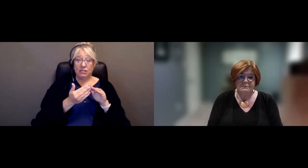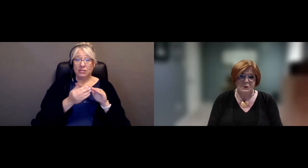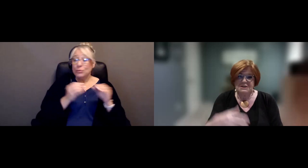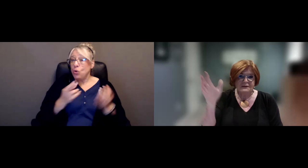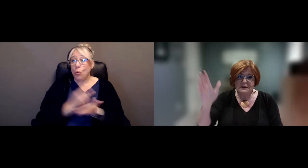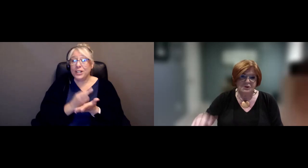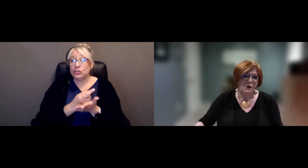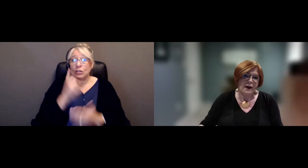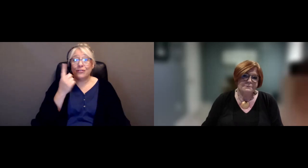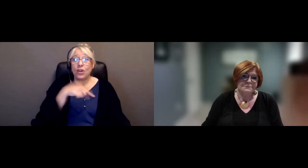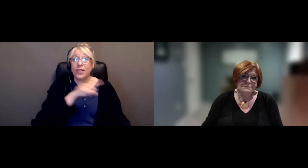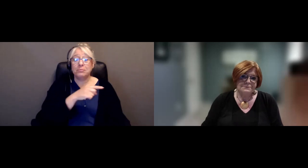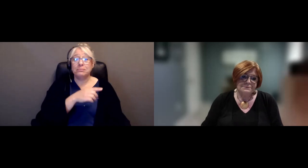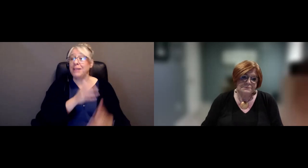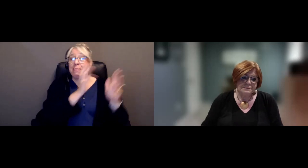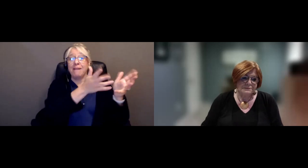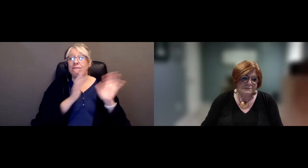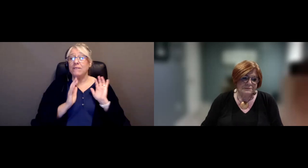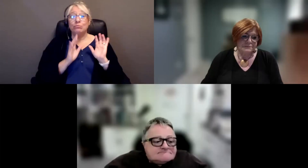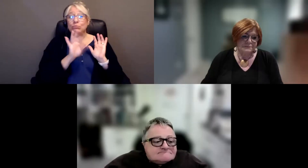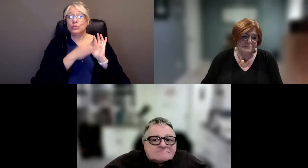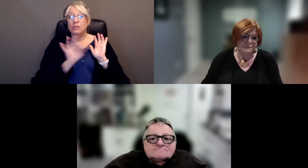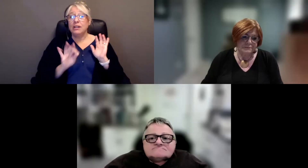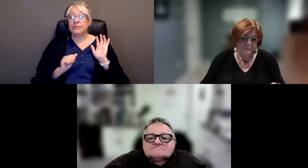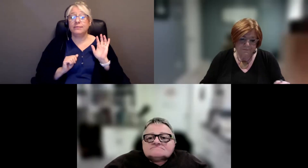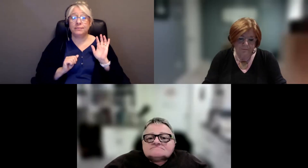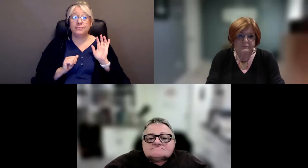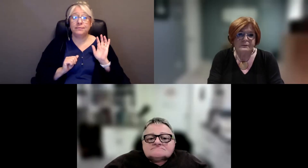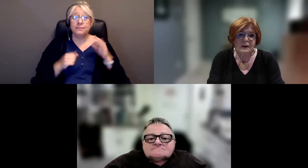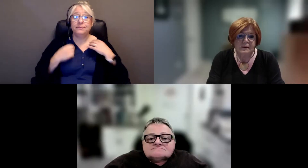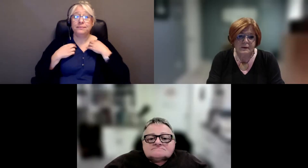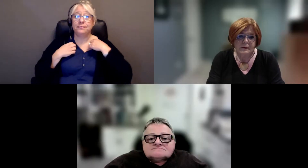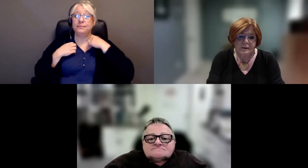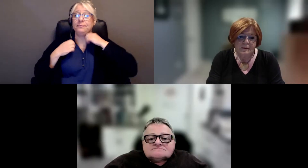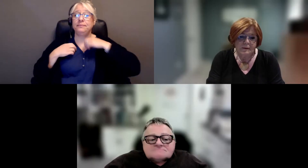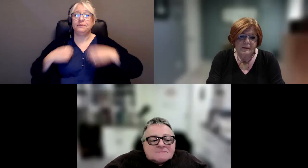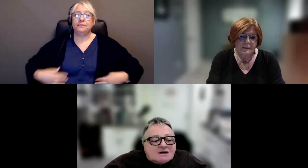They were just left out to dry. >> FRAN ODETTE: